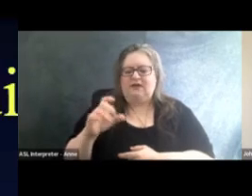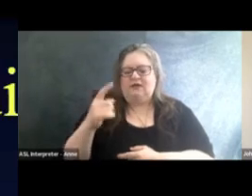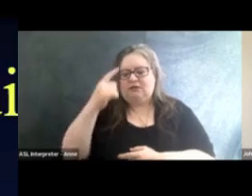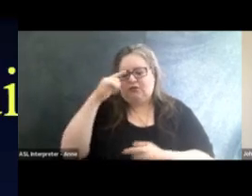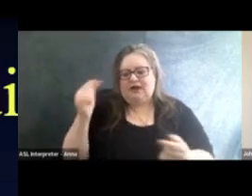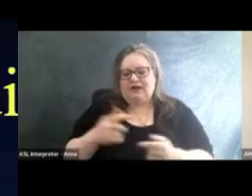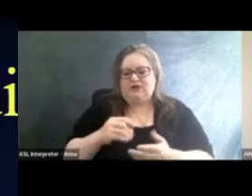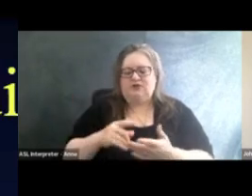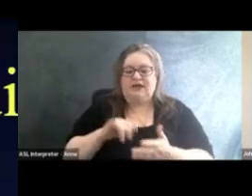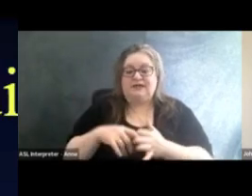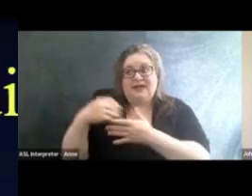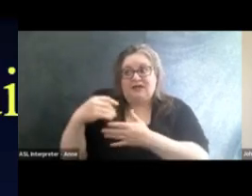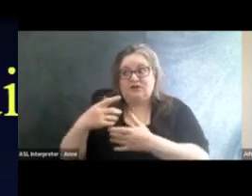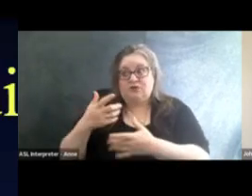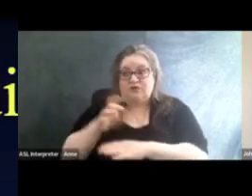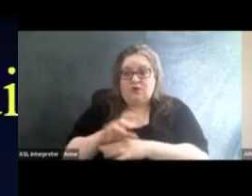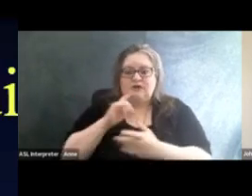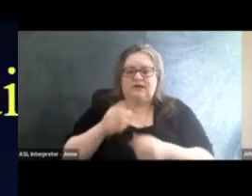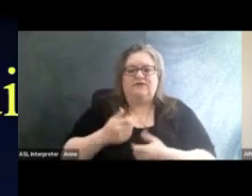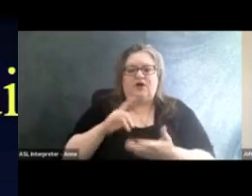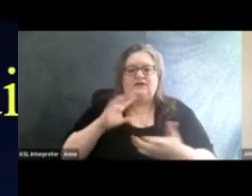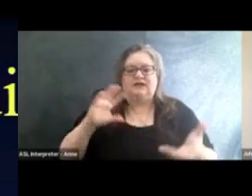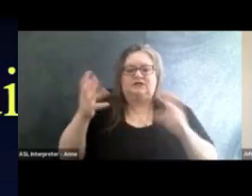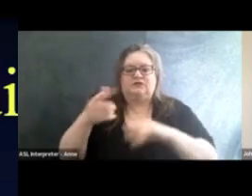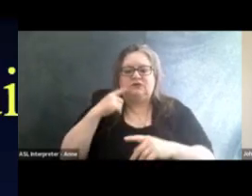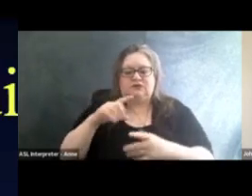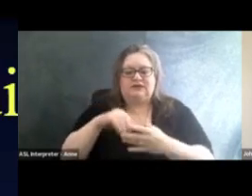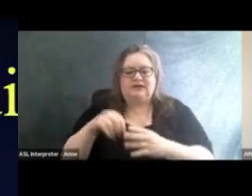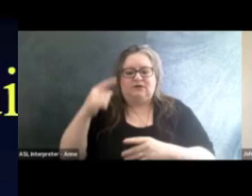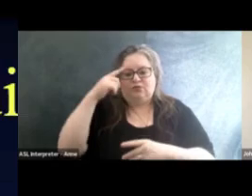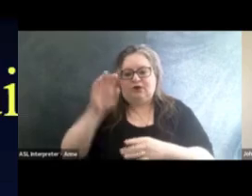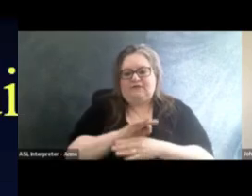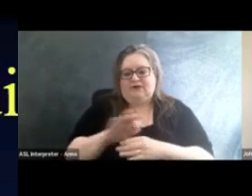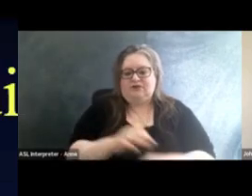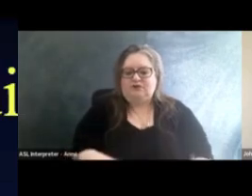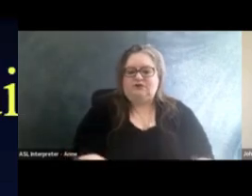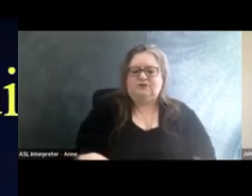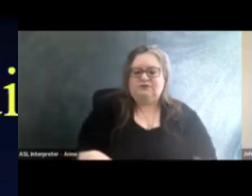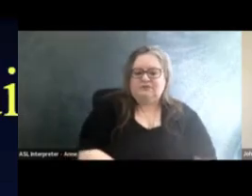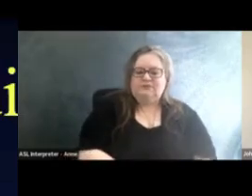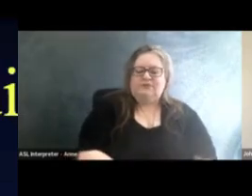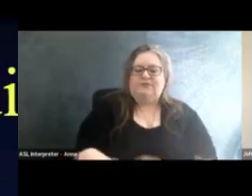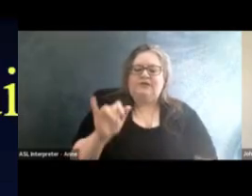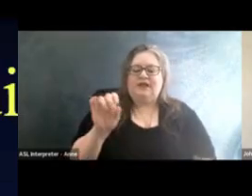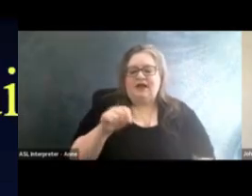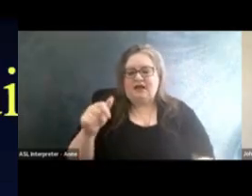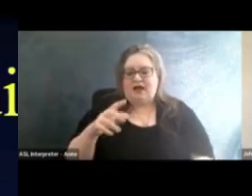caused the disruption in brain function. Like other acquired brain injuries, the effects can